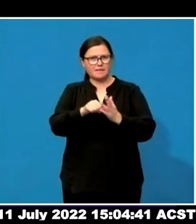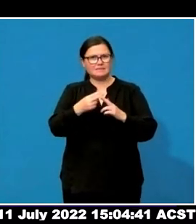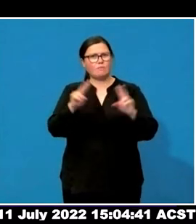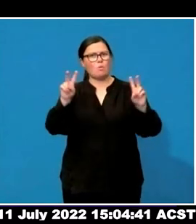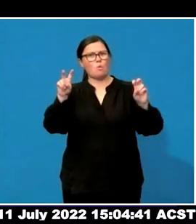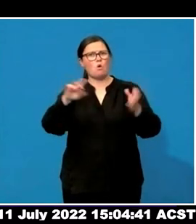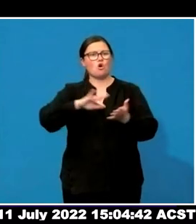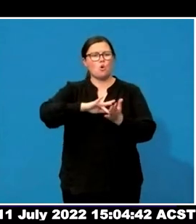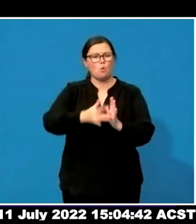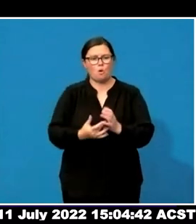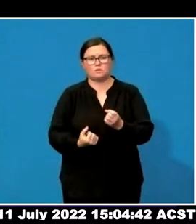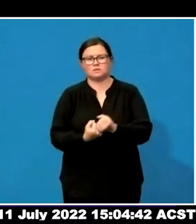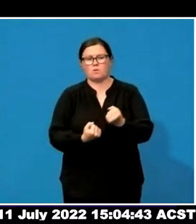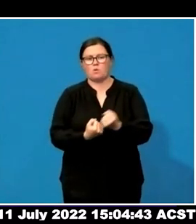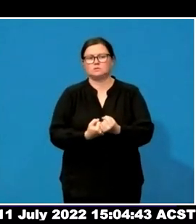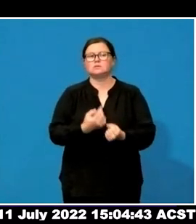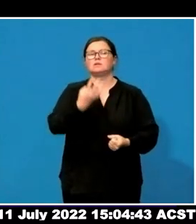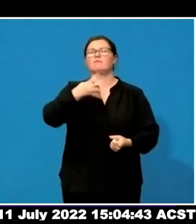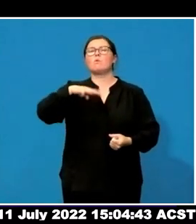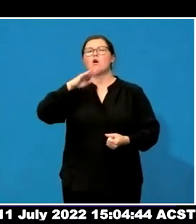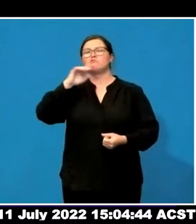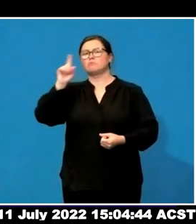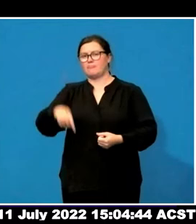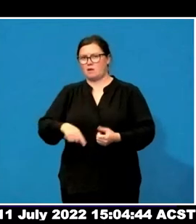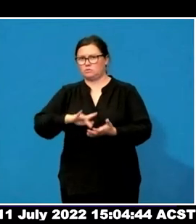And the plan states: "I ..." And that is Joziah: